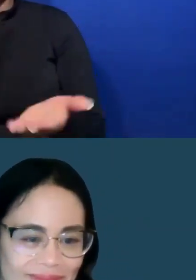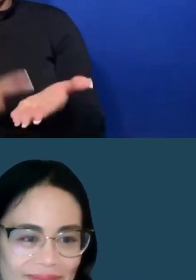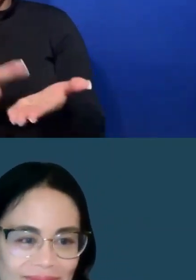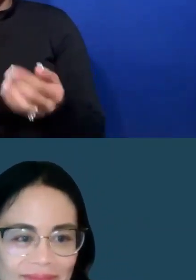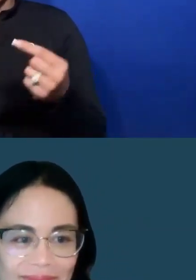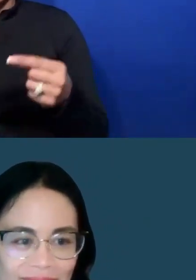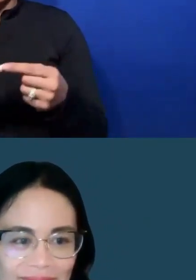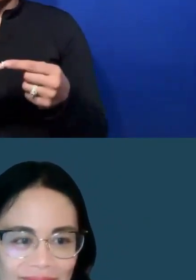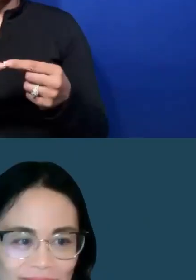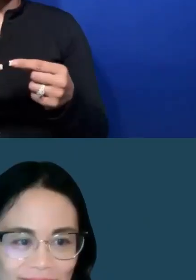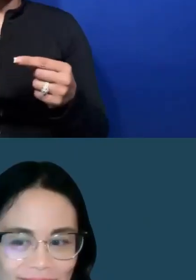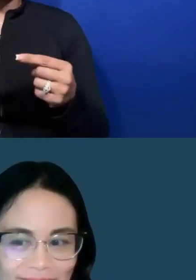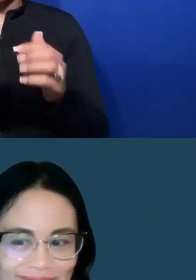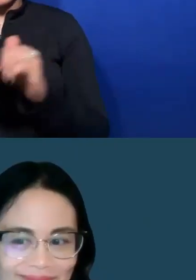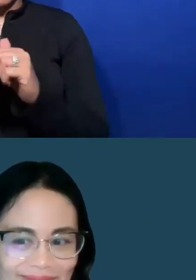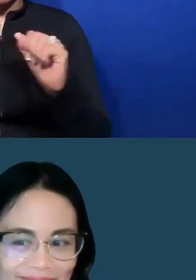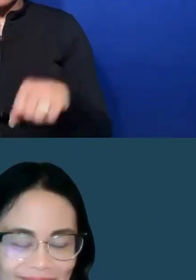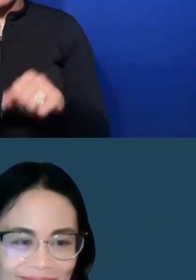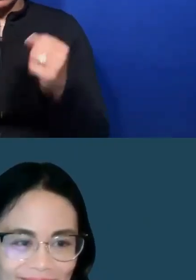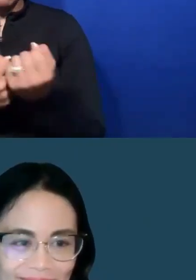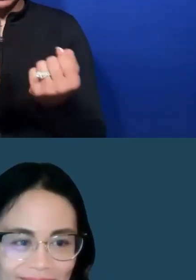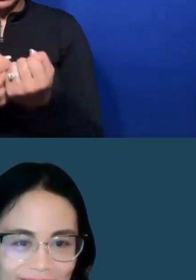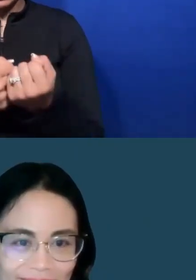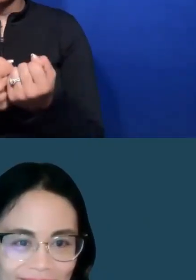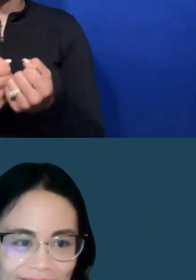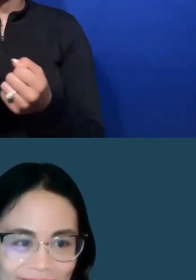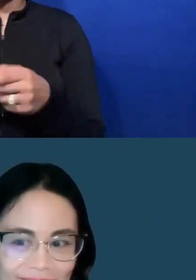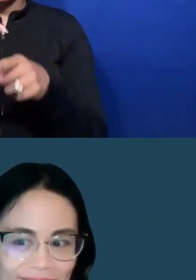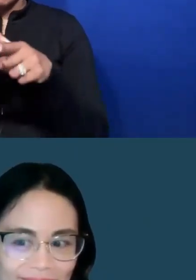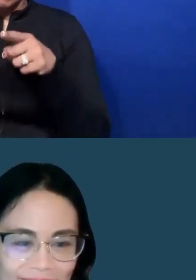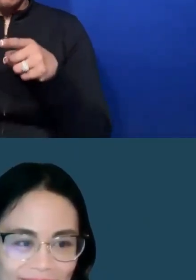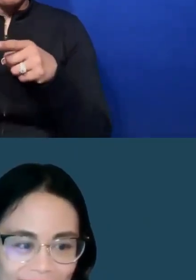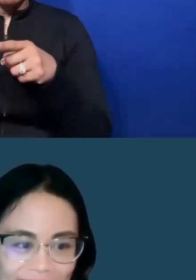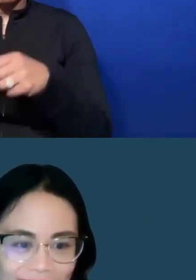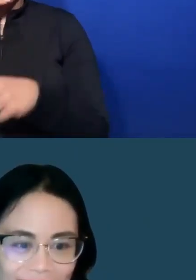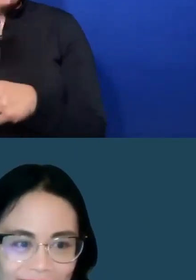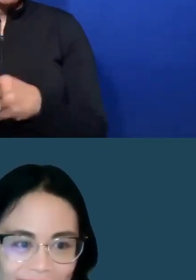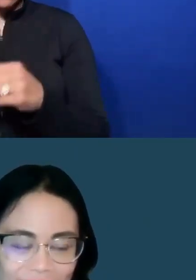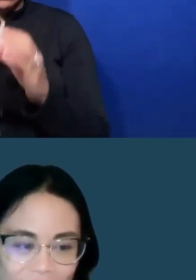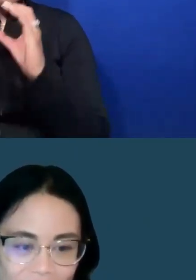The way that you can advocate is by calling or emailing your state legislator.